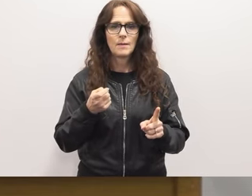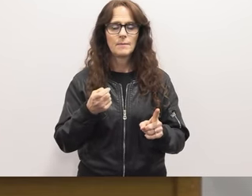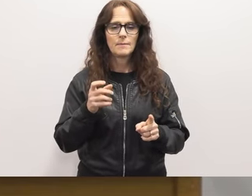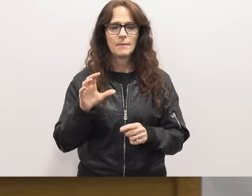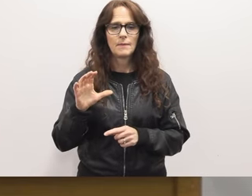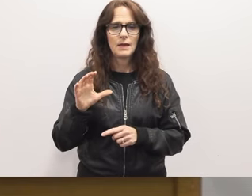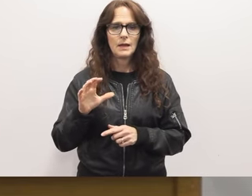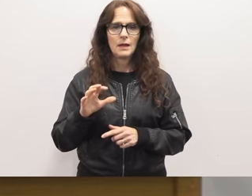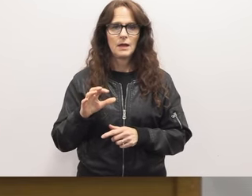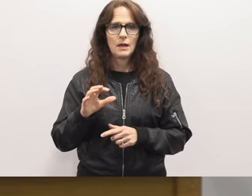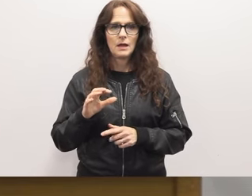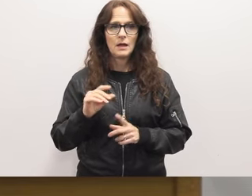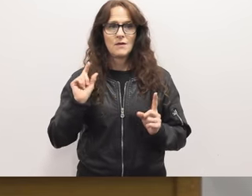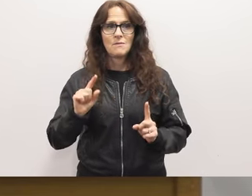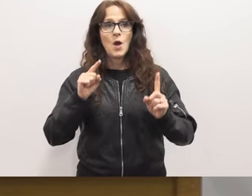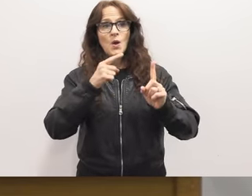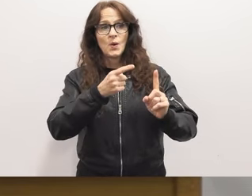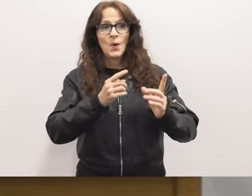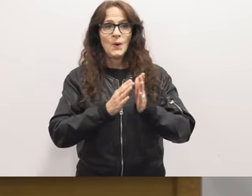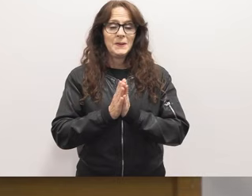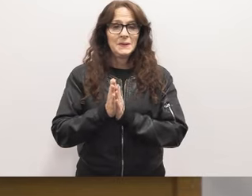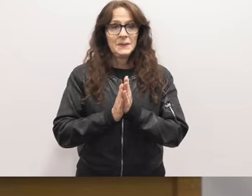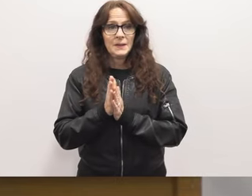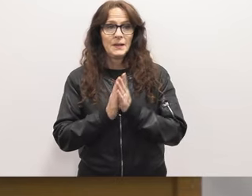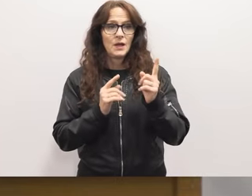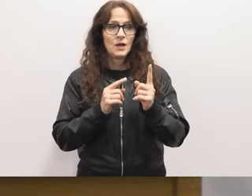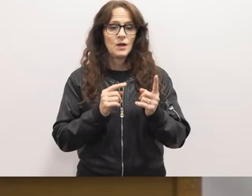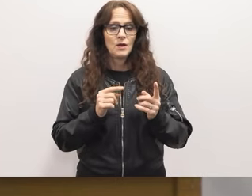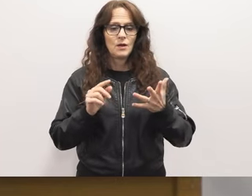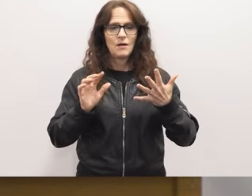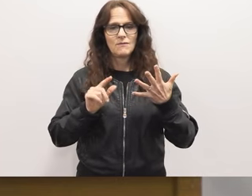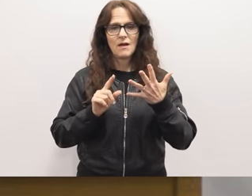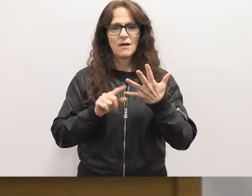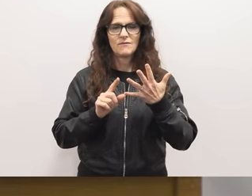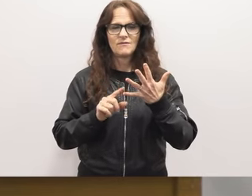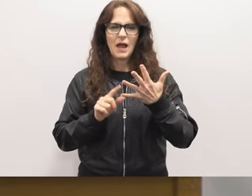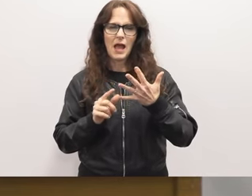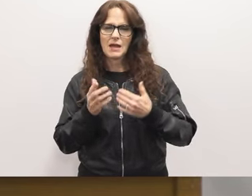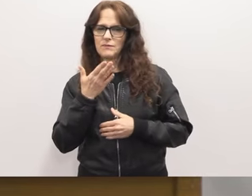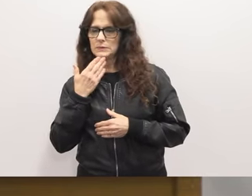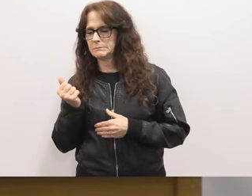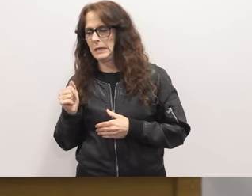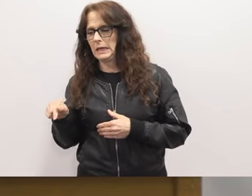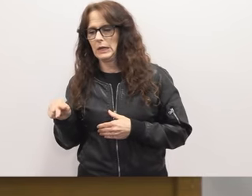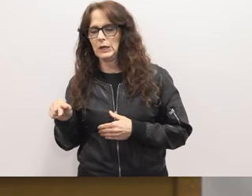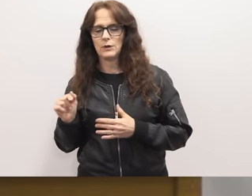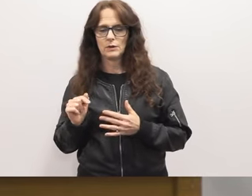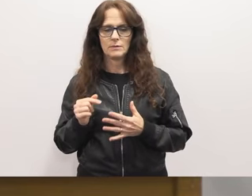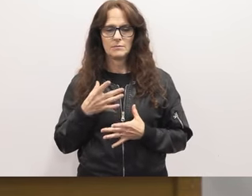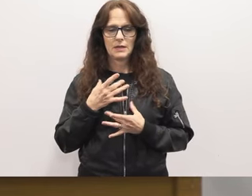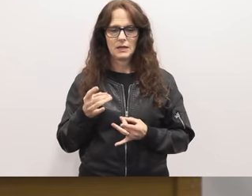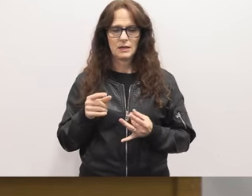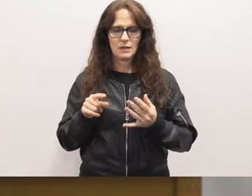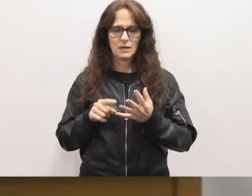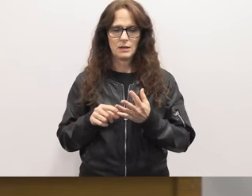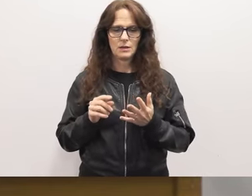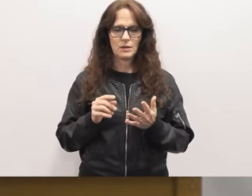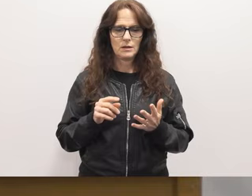from a goal setting standpoint, I thought that goal five did it a little bit stronger. So that's what my interest would be to leaning towards five